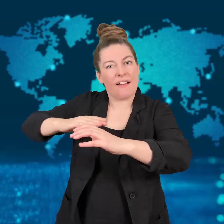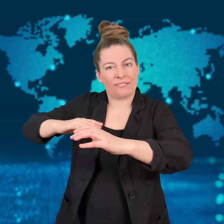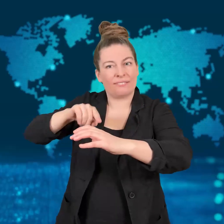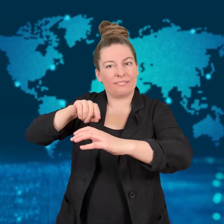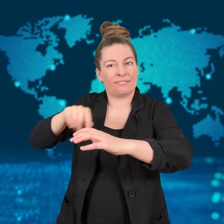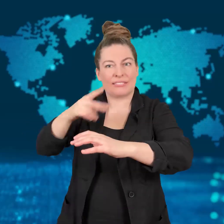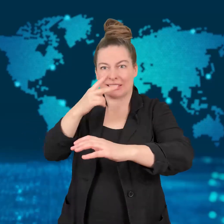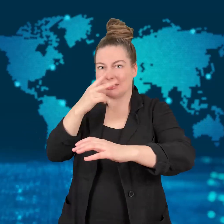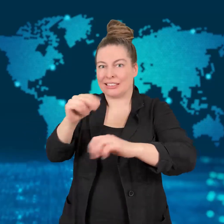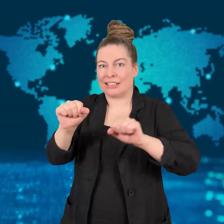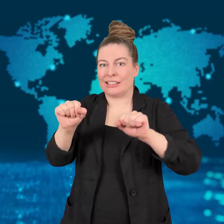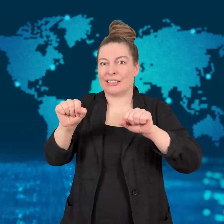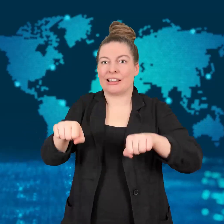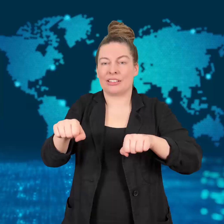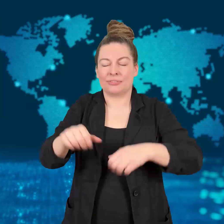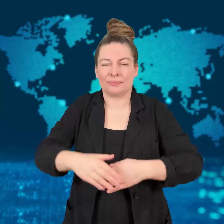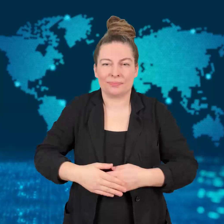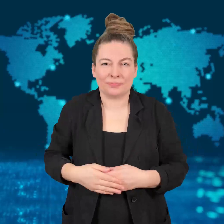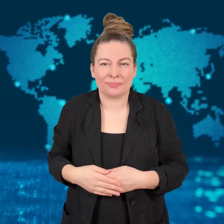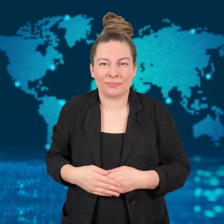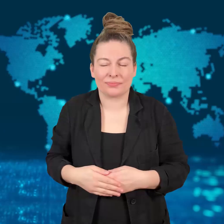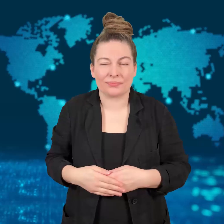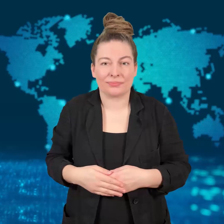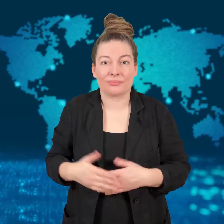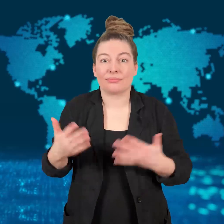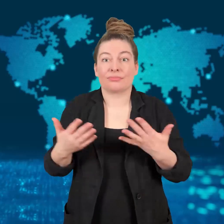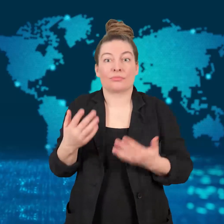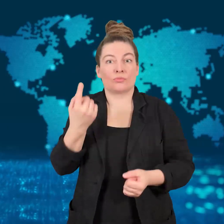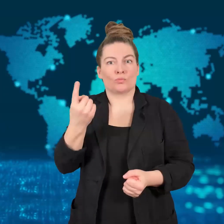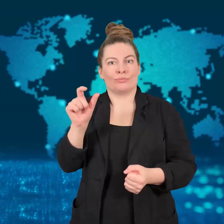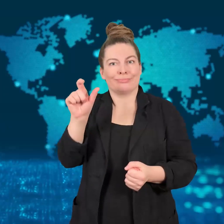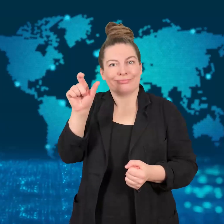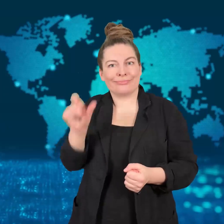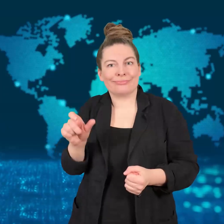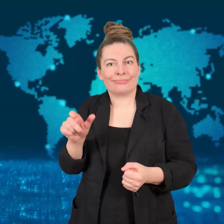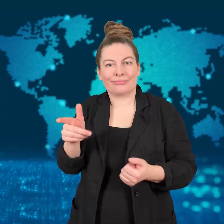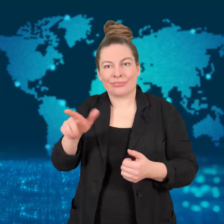They showed the bus partly submerged